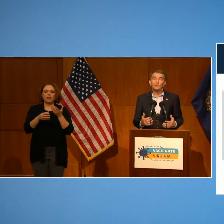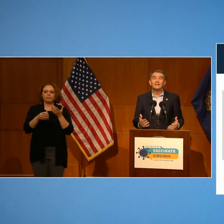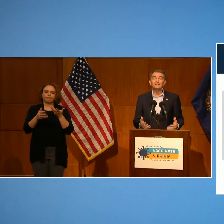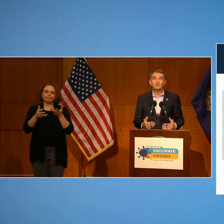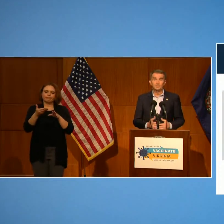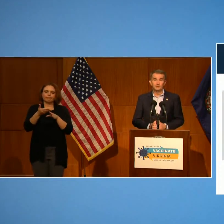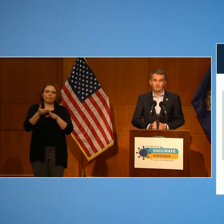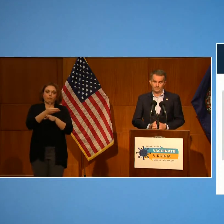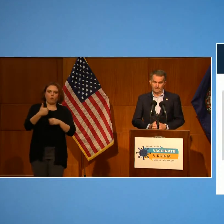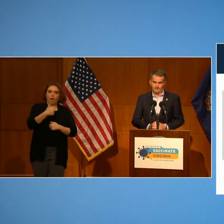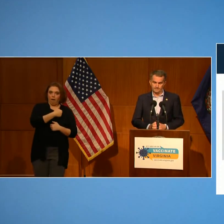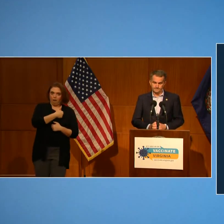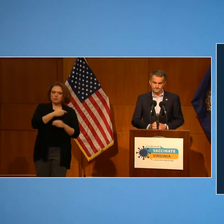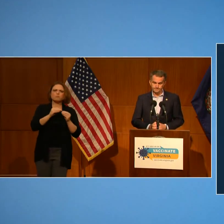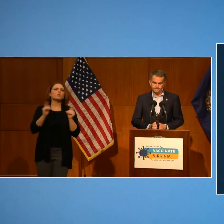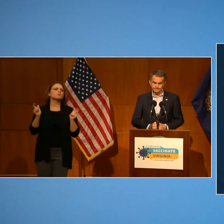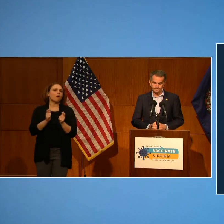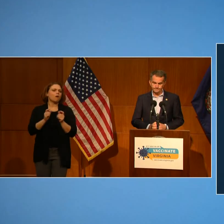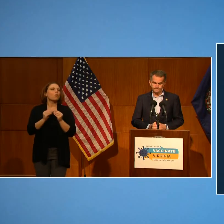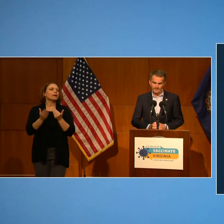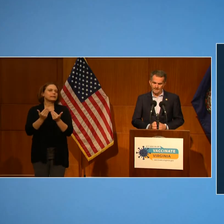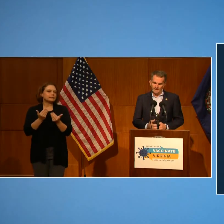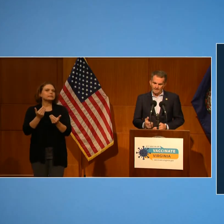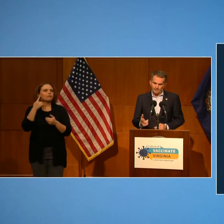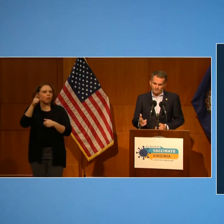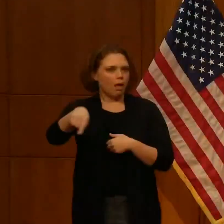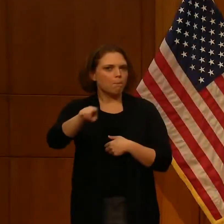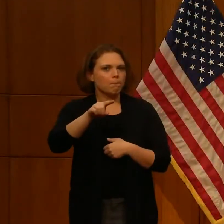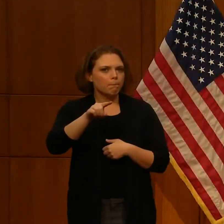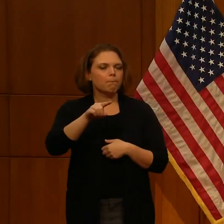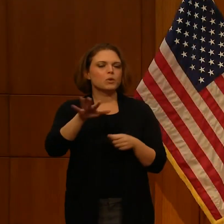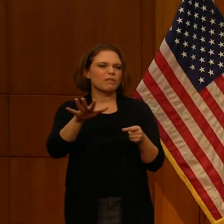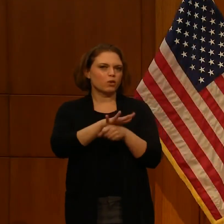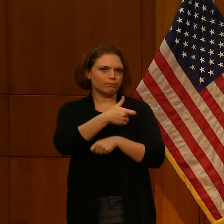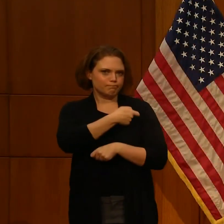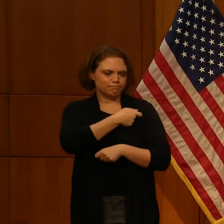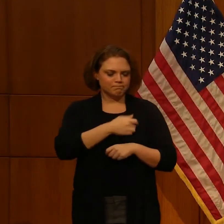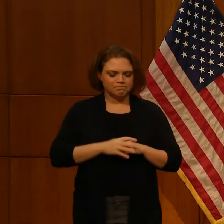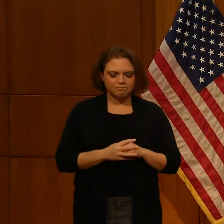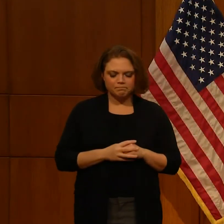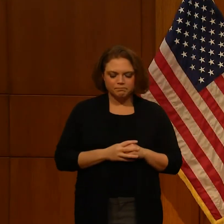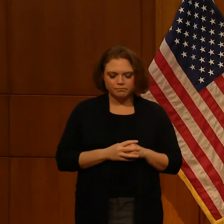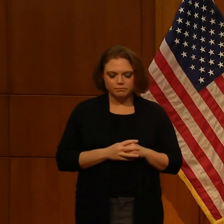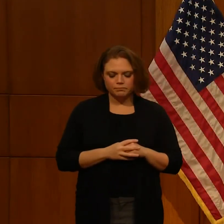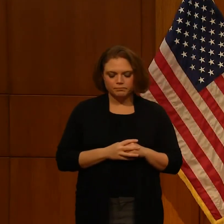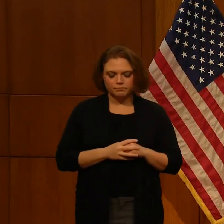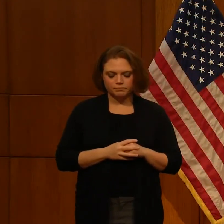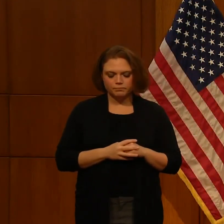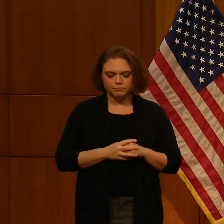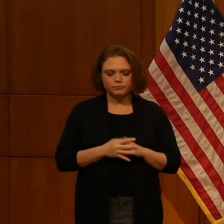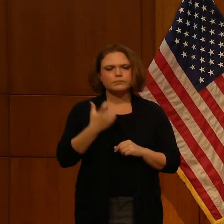THAT MOST OF THE STATES AHEAD OF US ARE MUCH SMALLER, SO IT'S